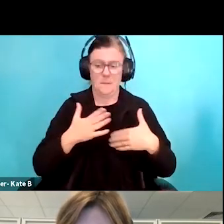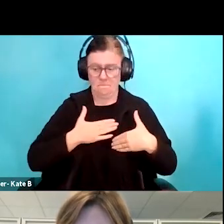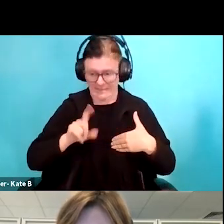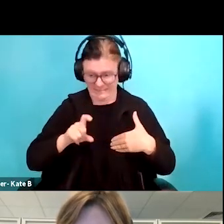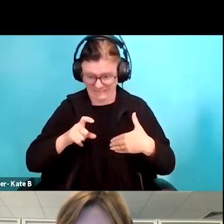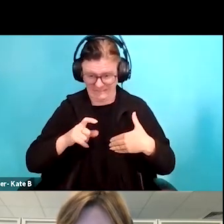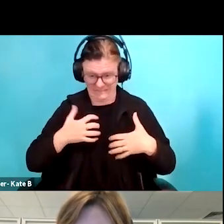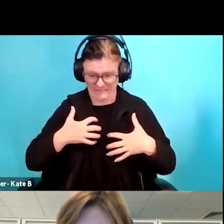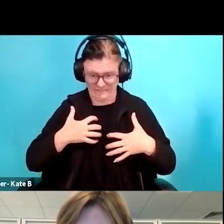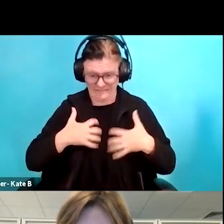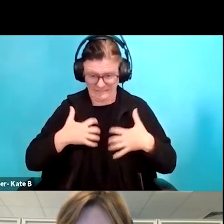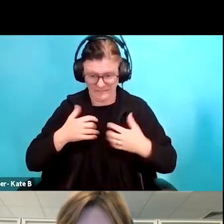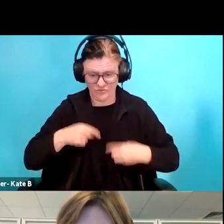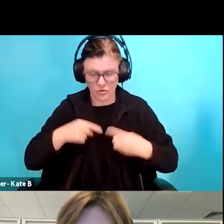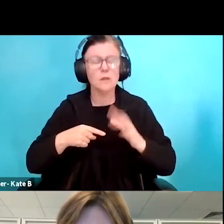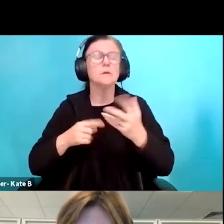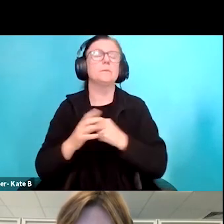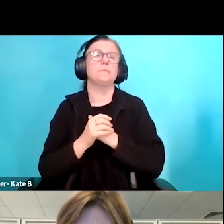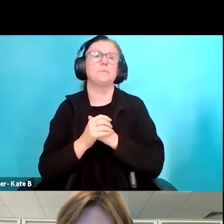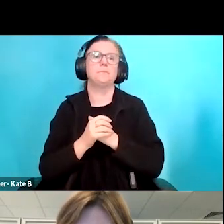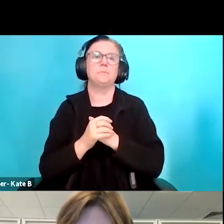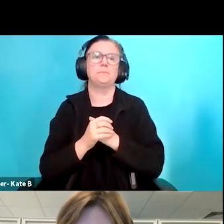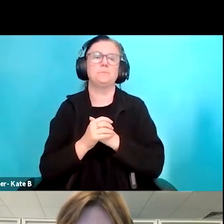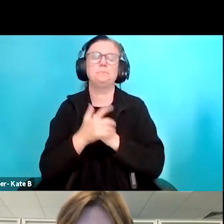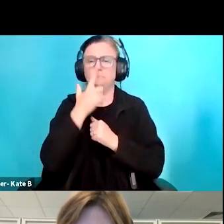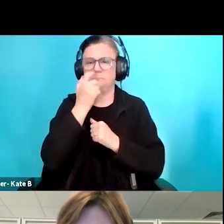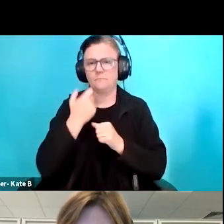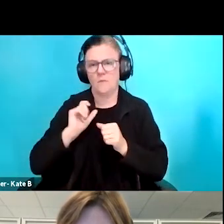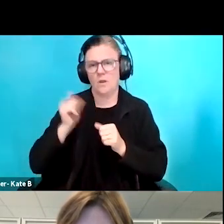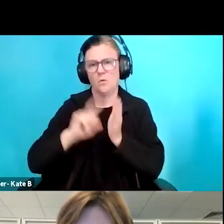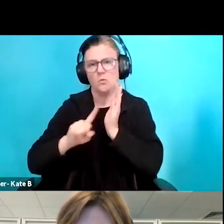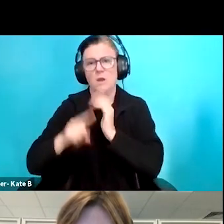We have just been doing some other research on personal assistance services